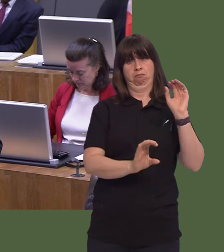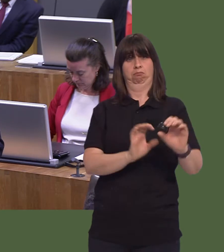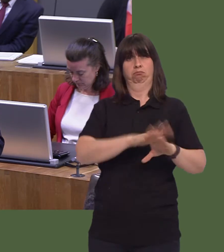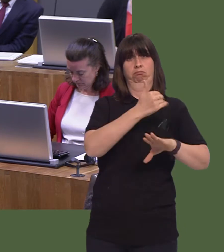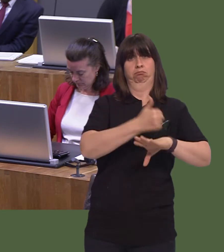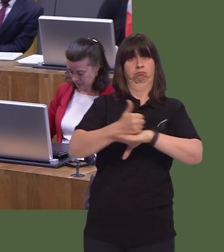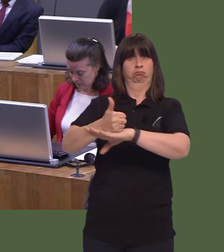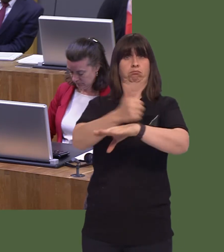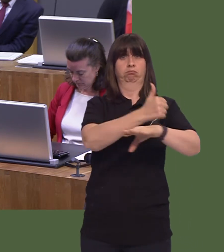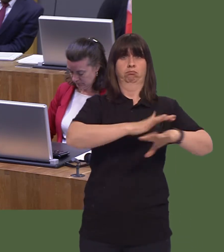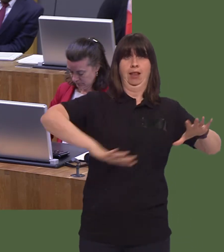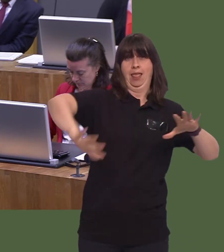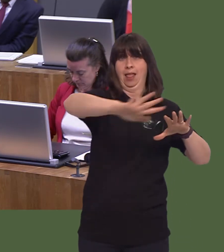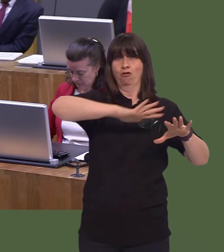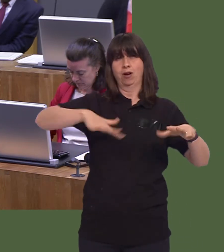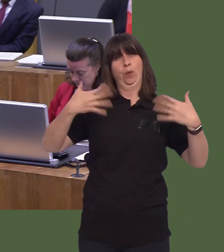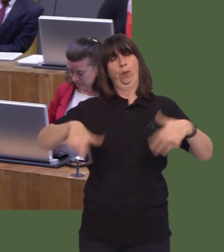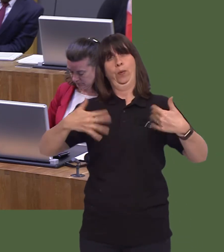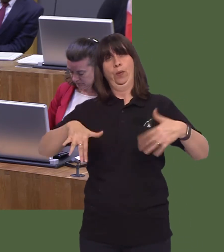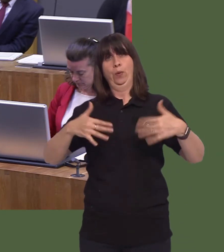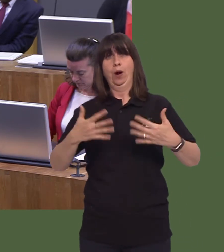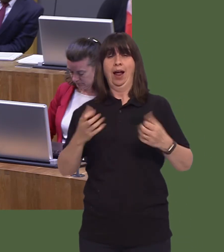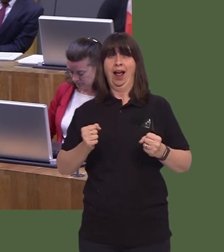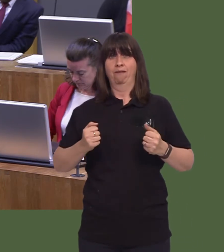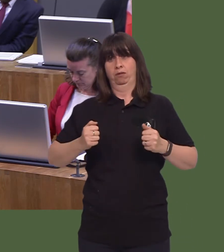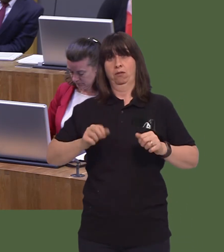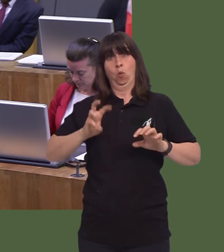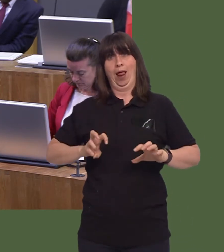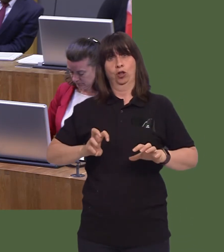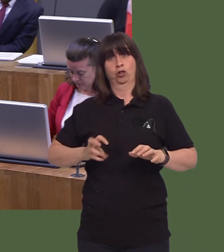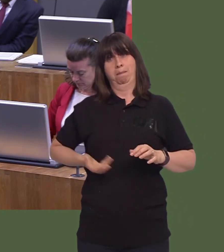And, of course, there are examples of home-grown businesses in the valley that are doing well, such as Ashwood Designs.